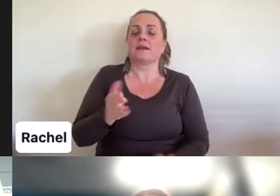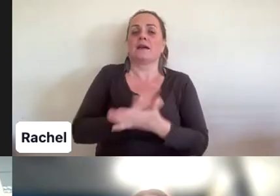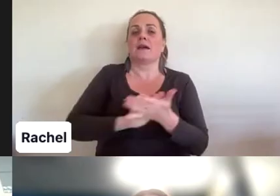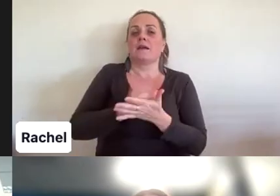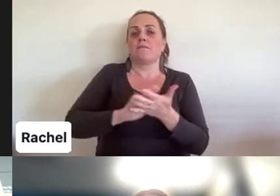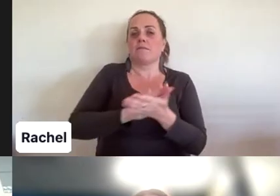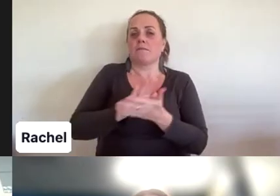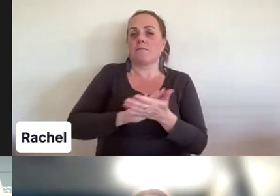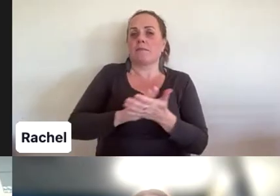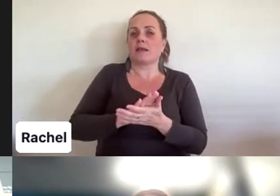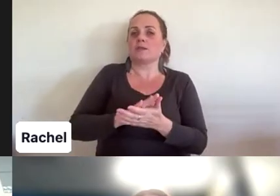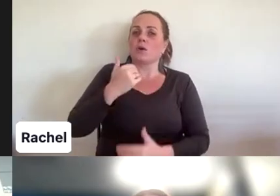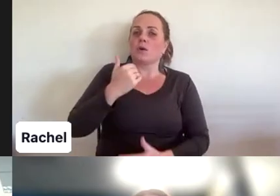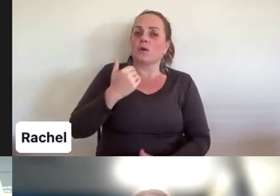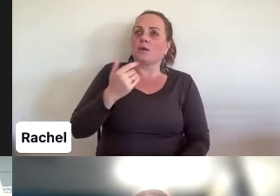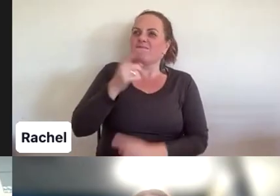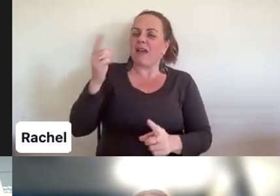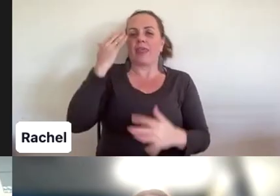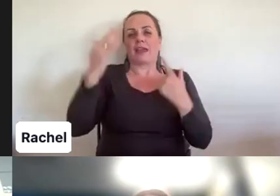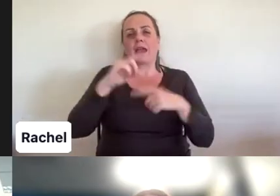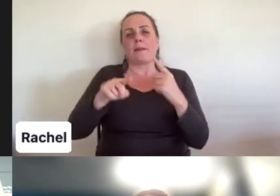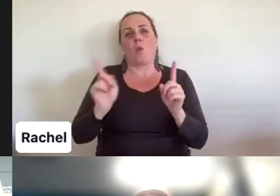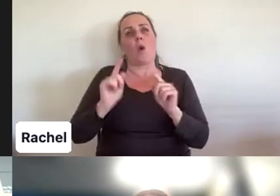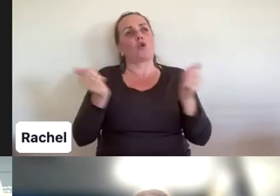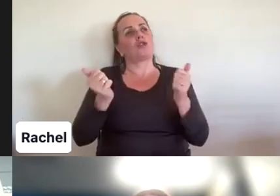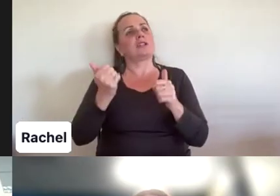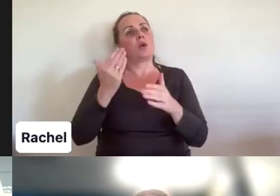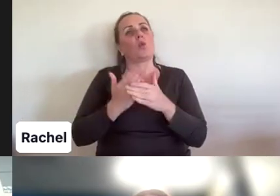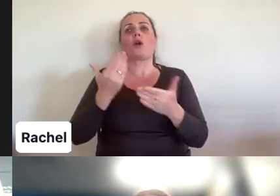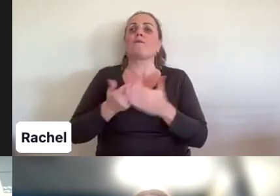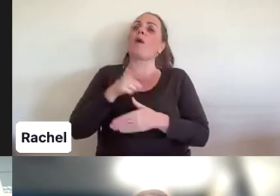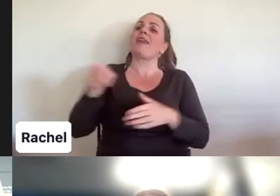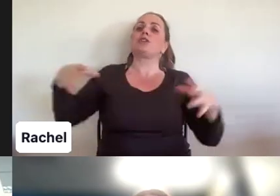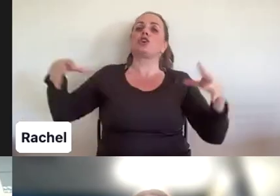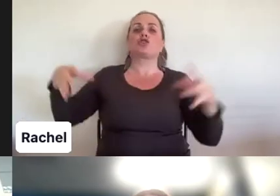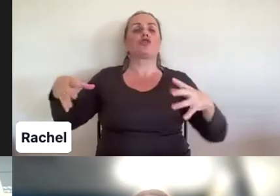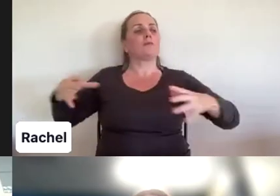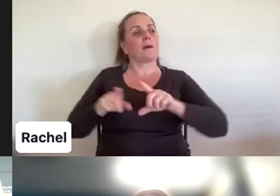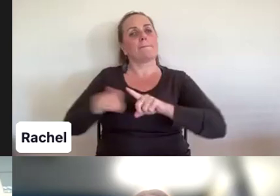what works for already advantaged or centred groups, and marginalise others in these very